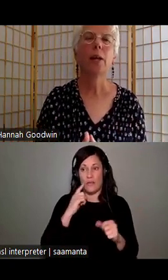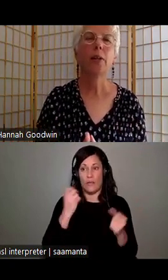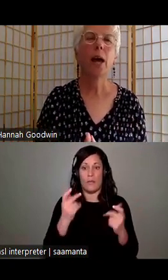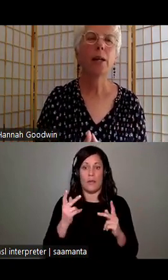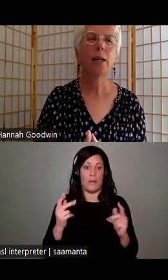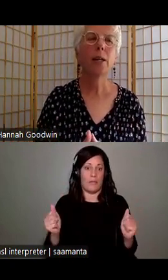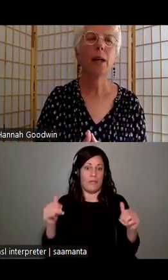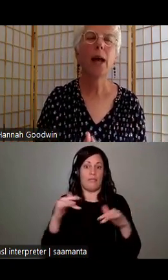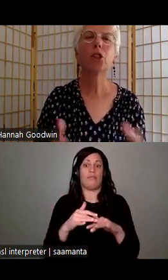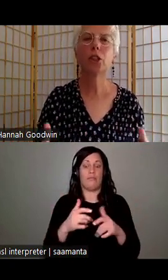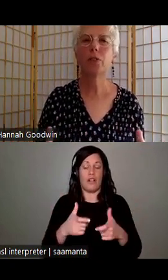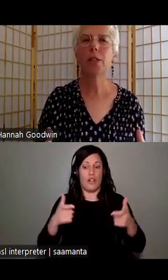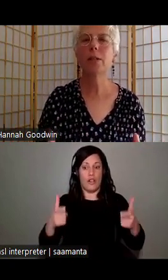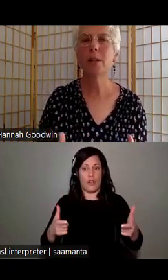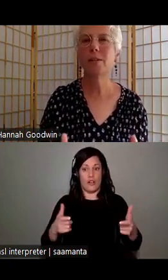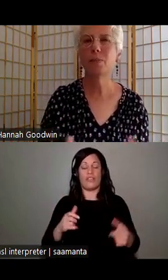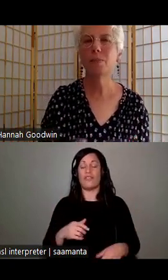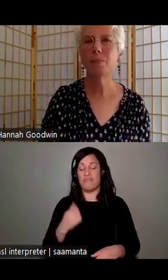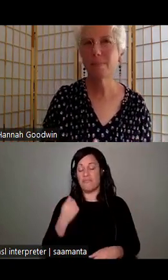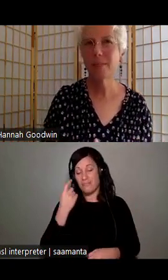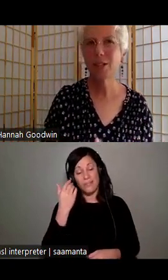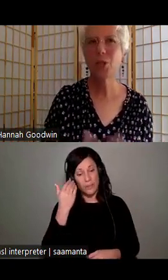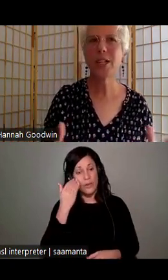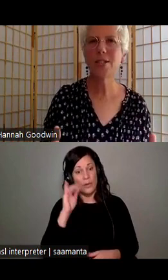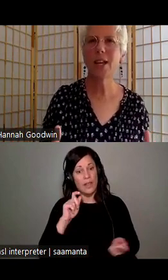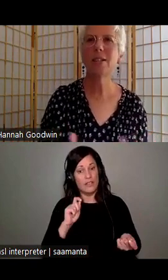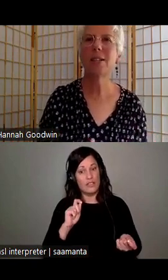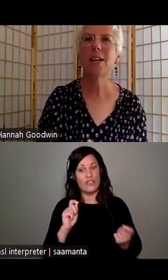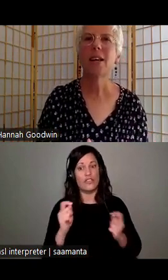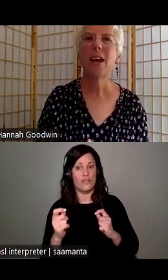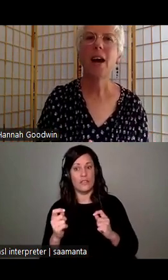And that has shifted to an extent